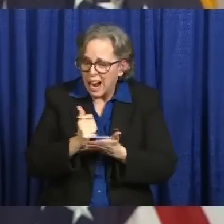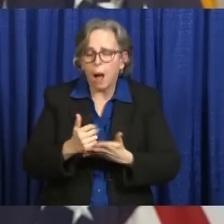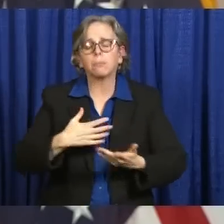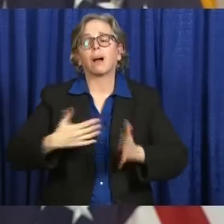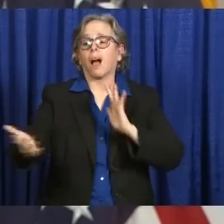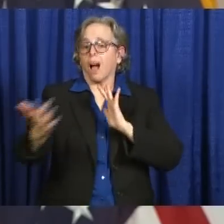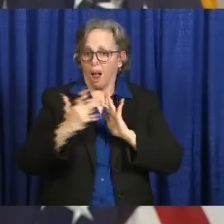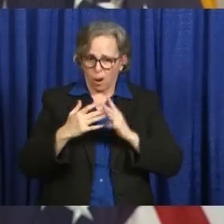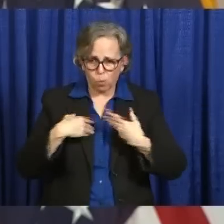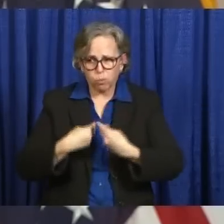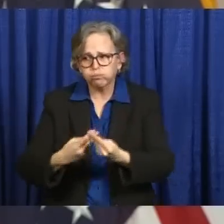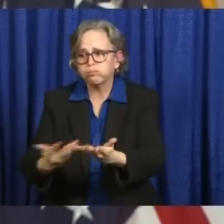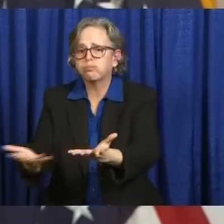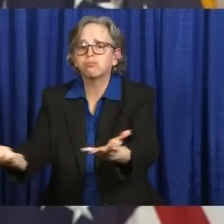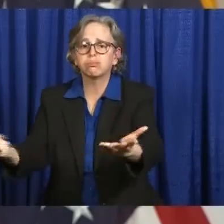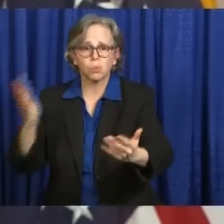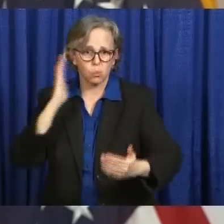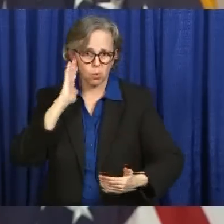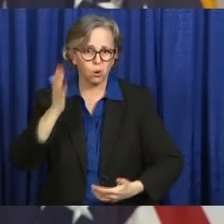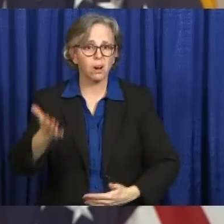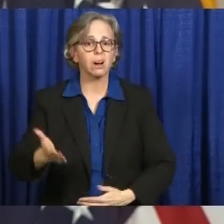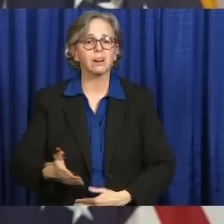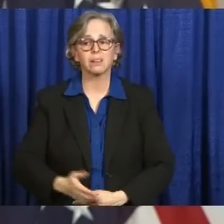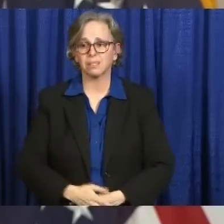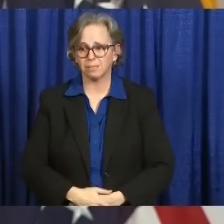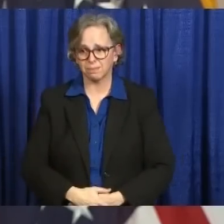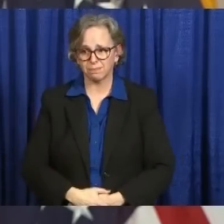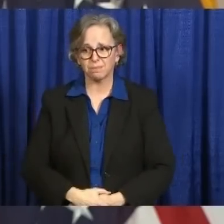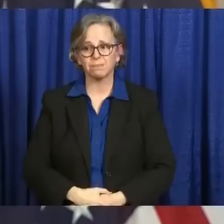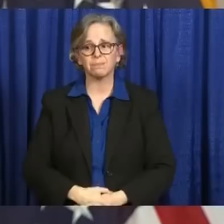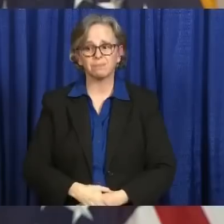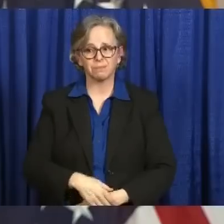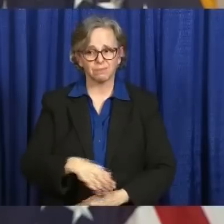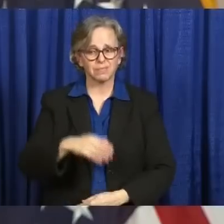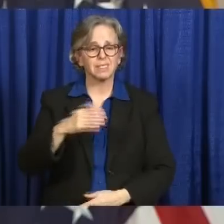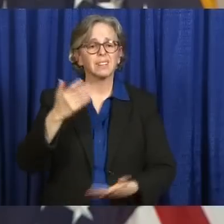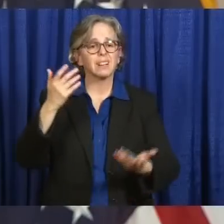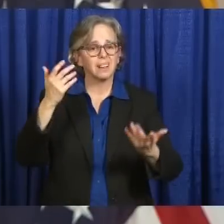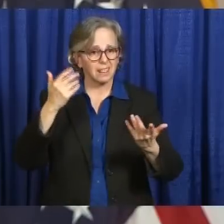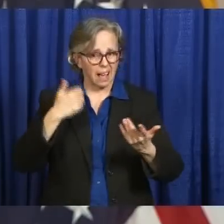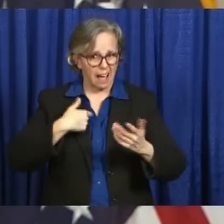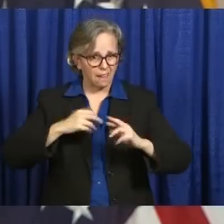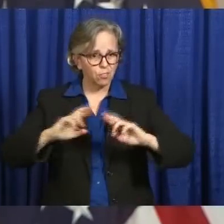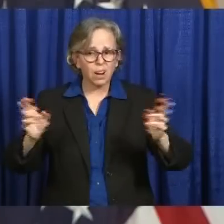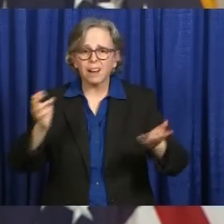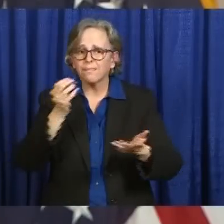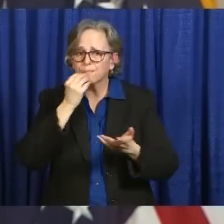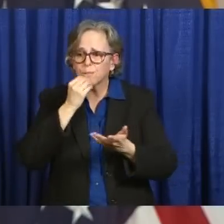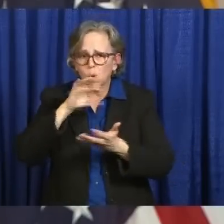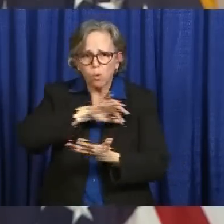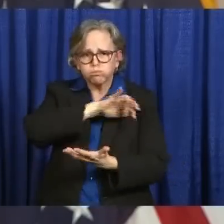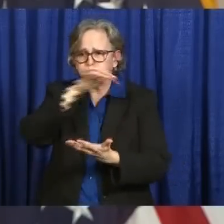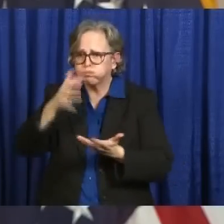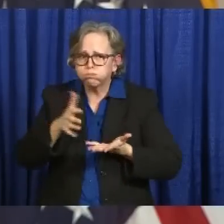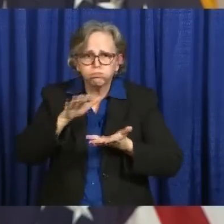SOCIAL SERVICE AGENCIES THAT CAN HELP MEET YOUR NEEDS. WE URGE YOU TO REACH OUT TO THEM AND TO TAKE ADVANTAGE OF THE HELP THAT IS BEING OFFERED. HEALTH IS ANOTHER ESSENTIAL